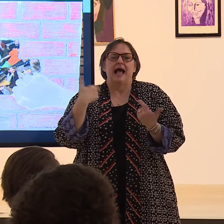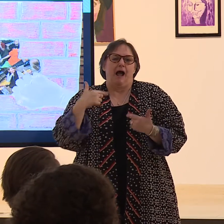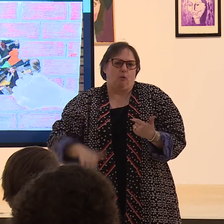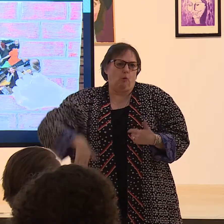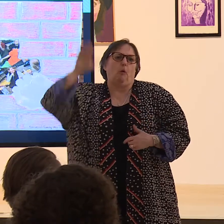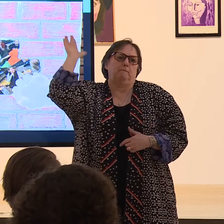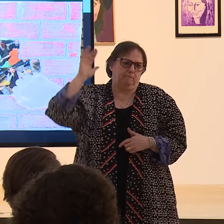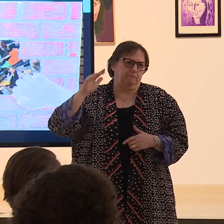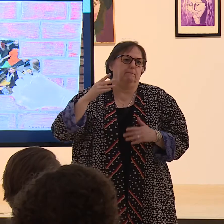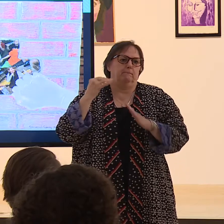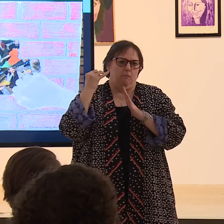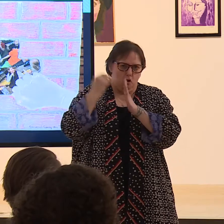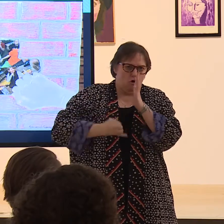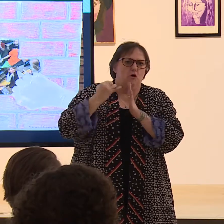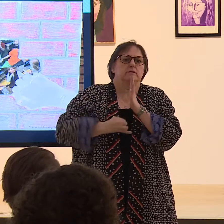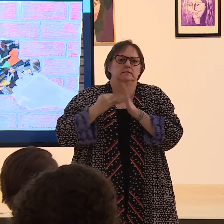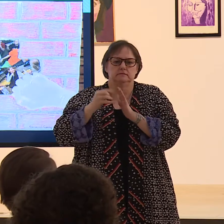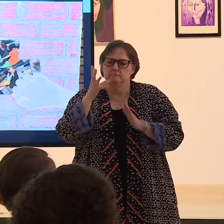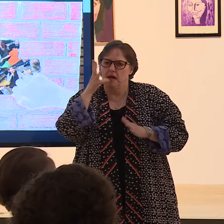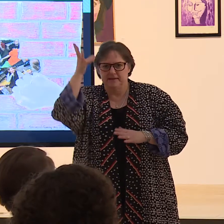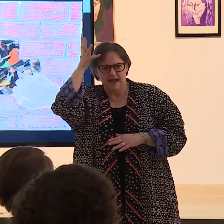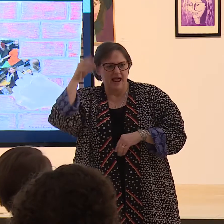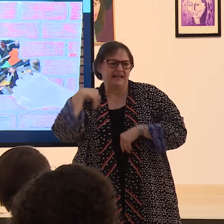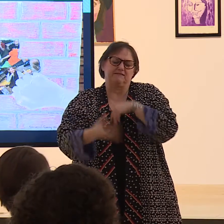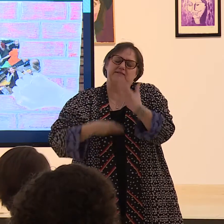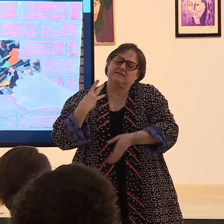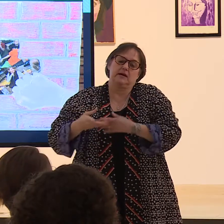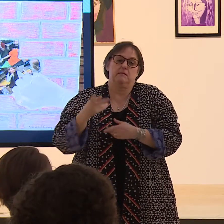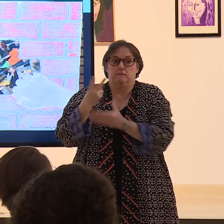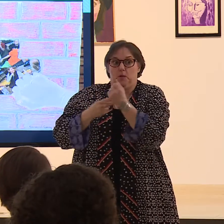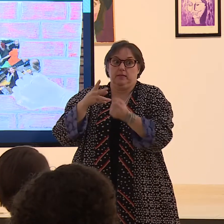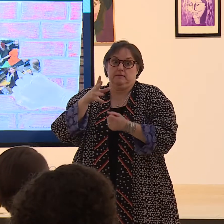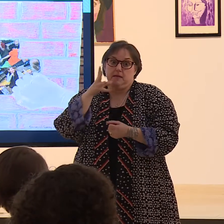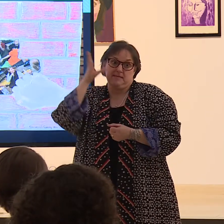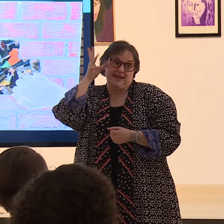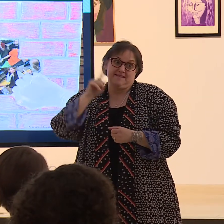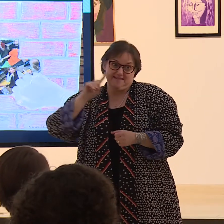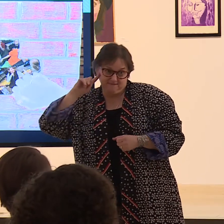I grew up making art. My parents, who were both deaf,